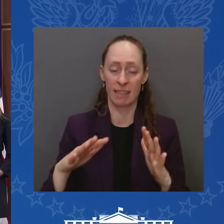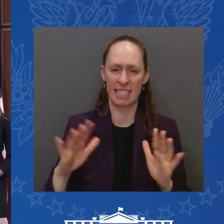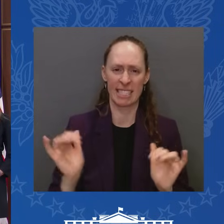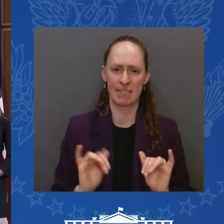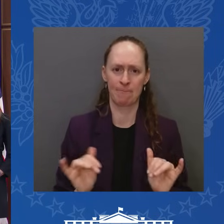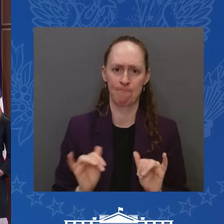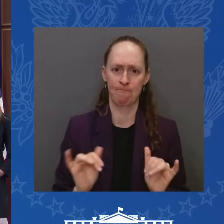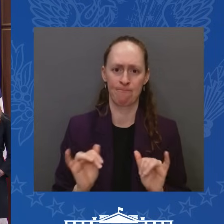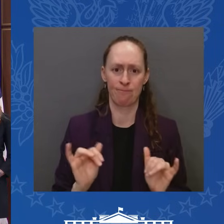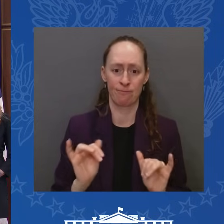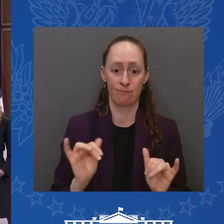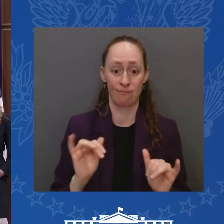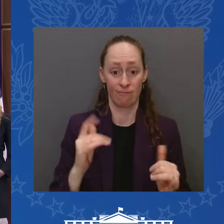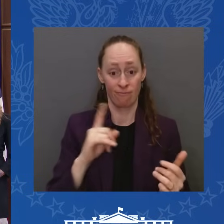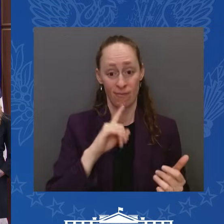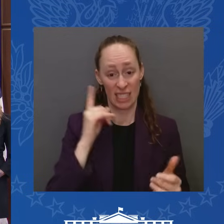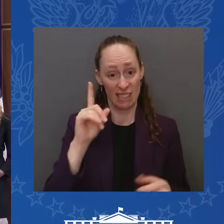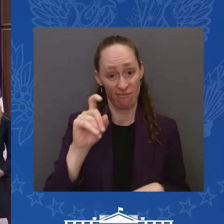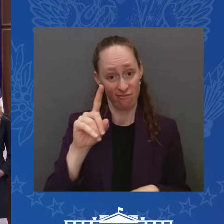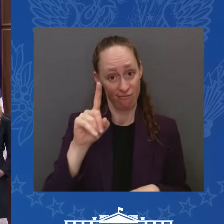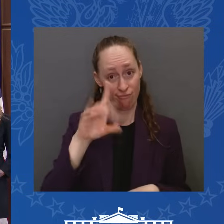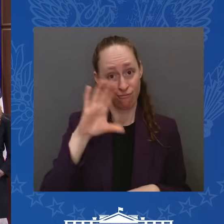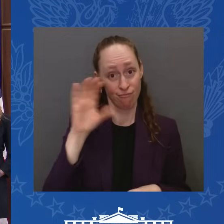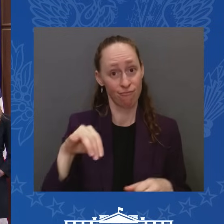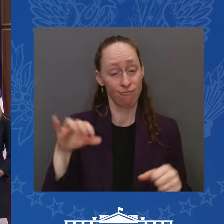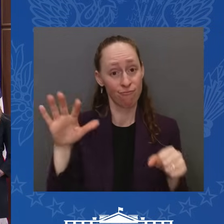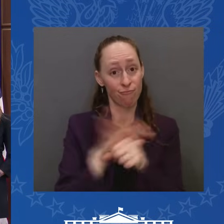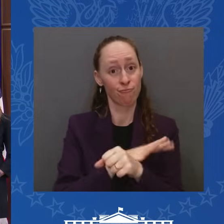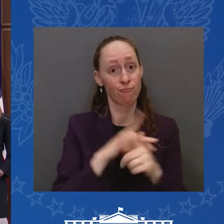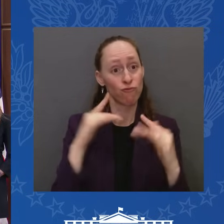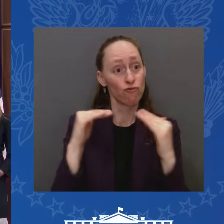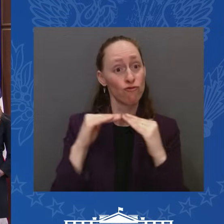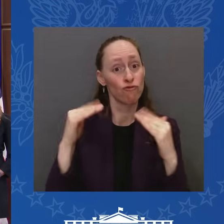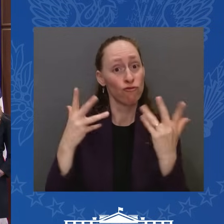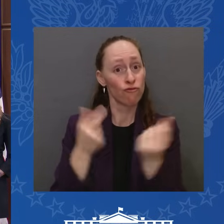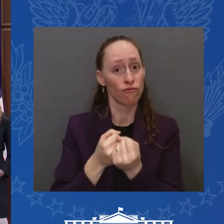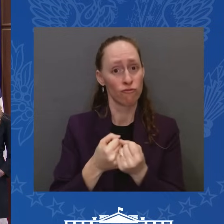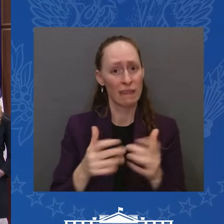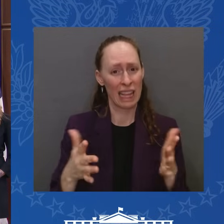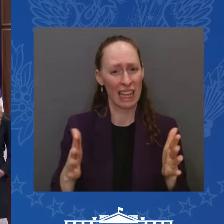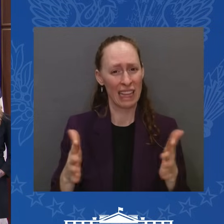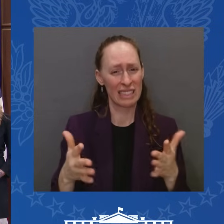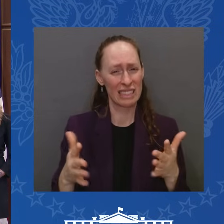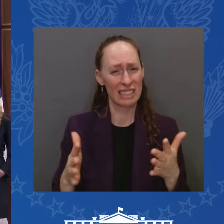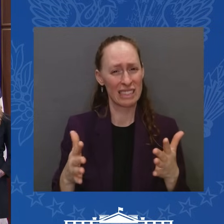of the community I know and love. The truth is, cities like Baltimore